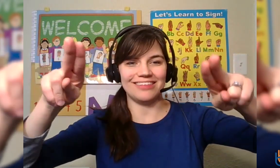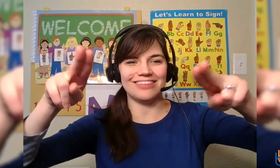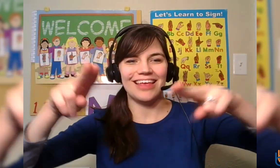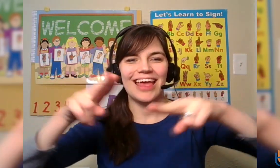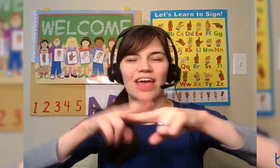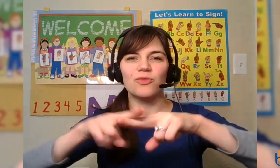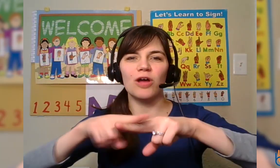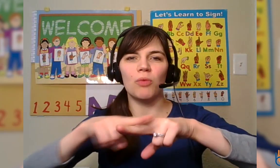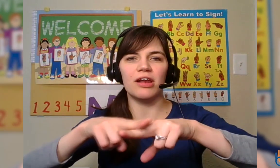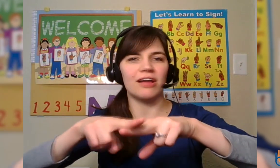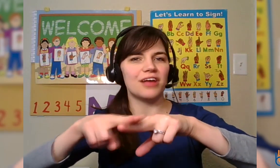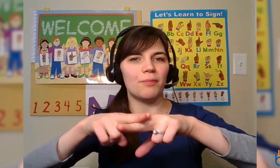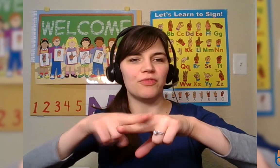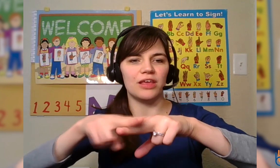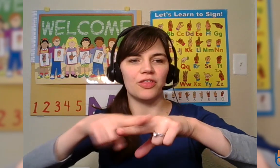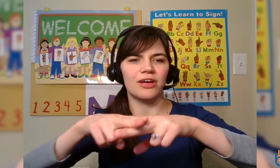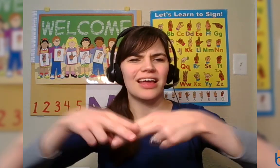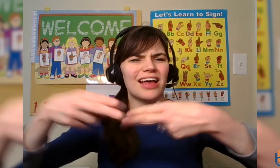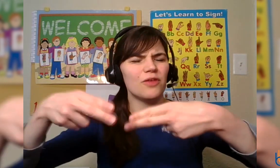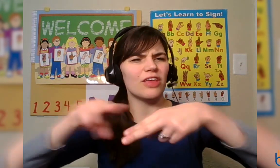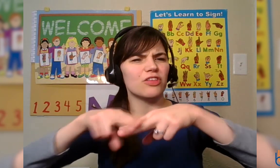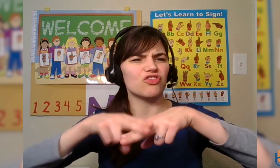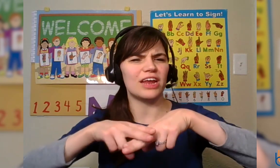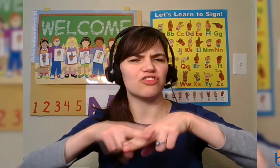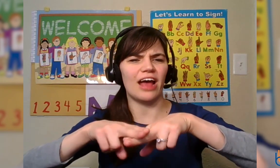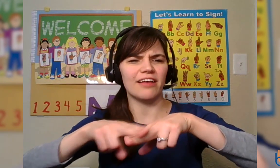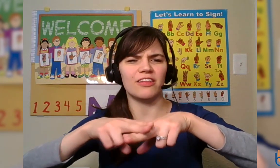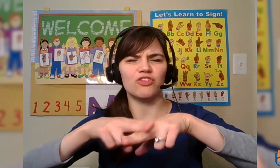and rub one on top of the other, kind of like the train tracks and the train